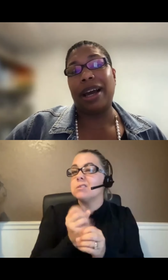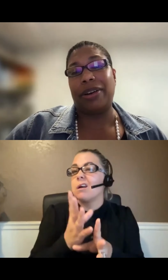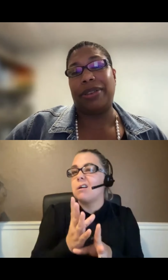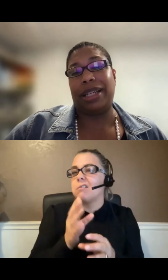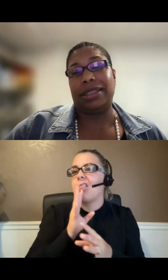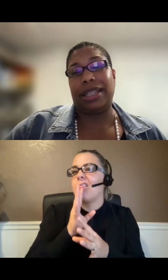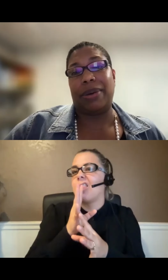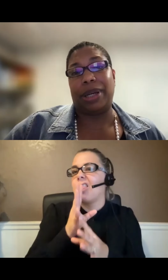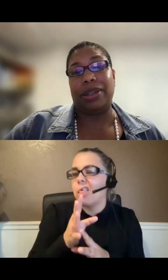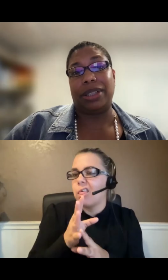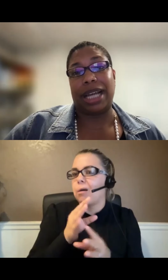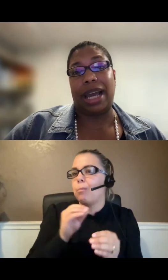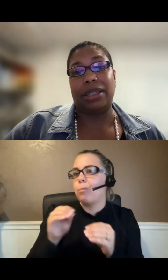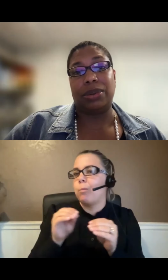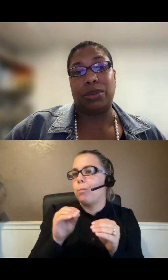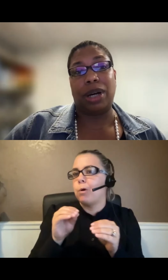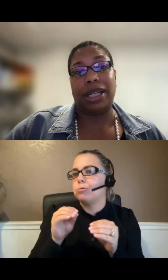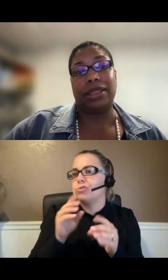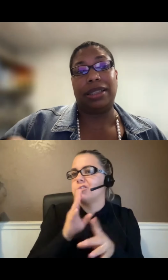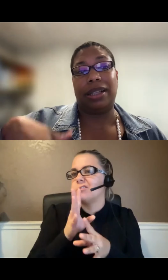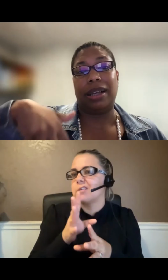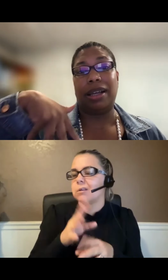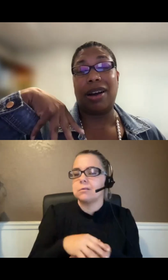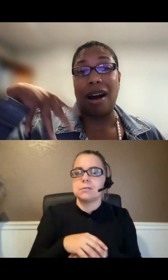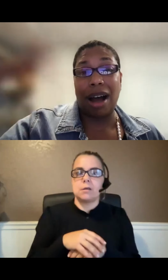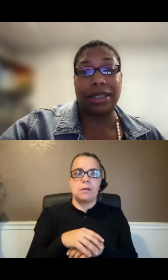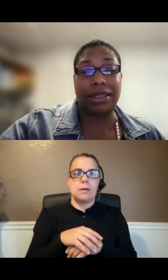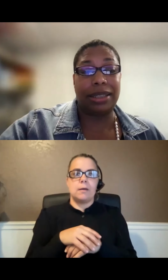One of the other things that we looked at was cost.